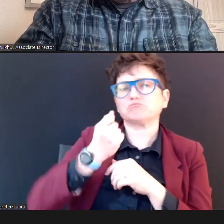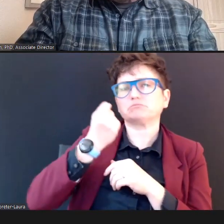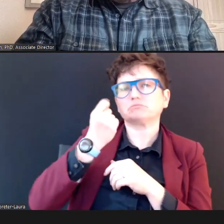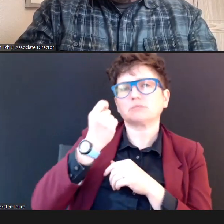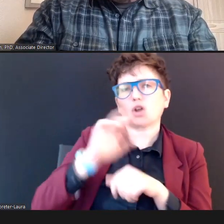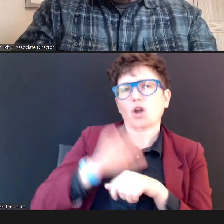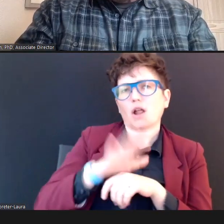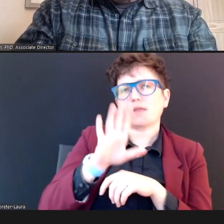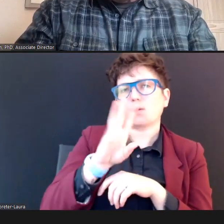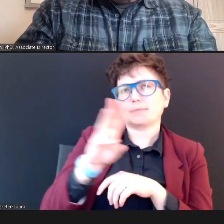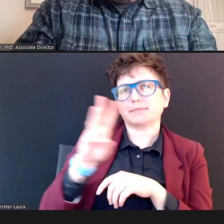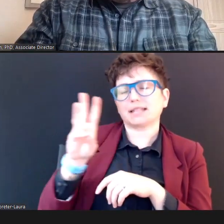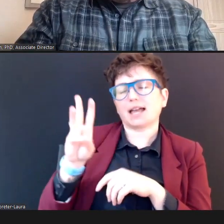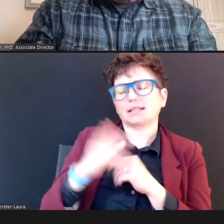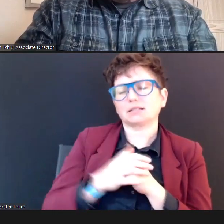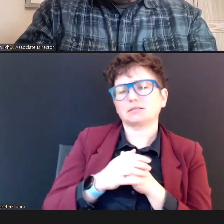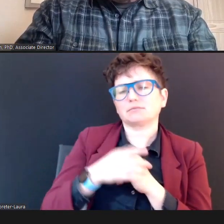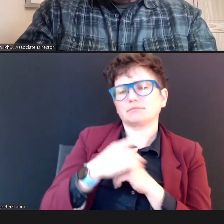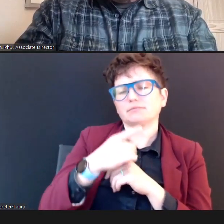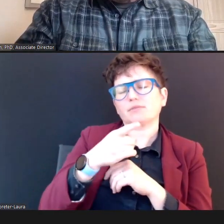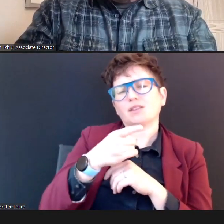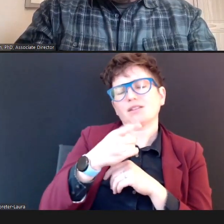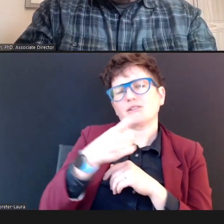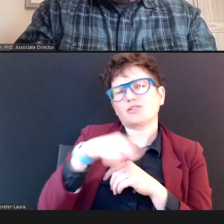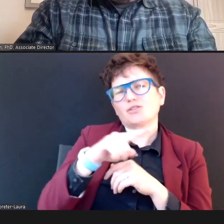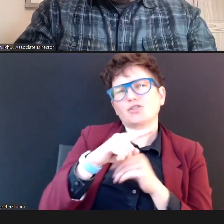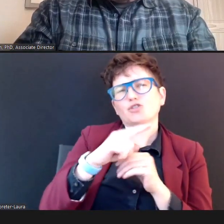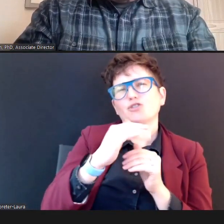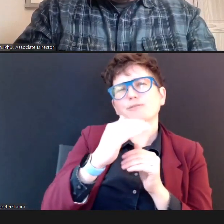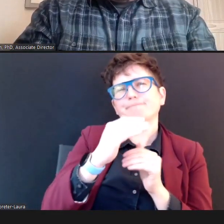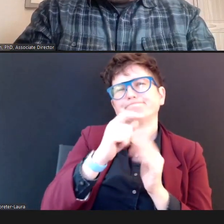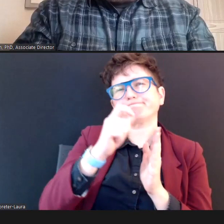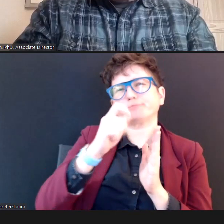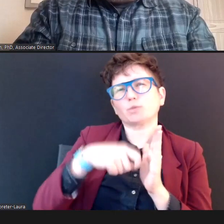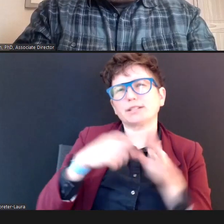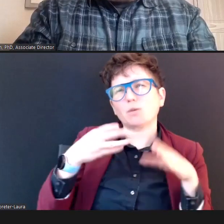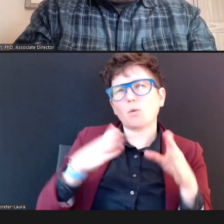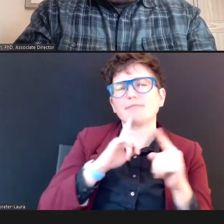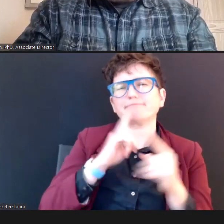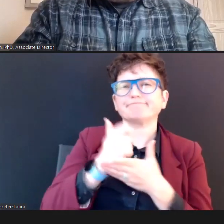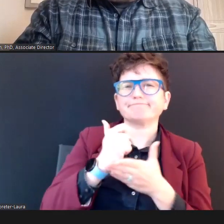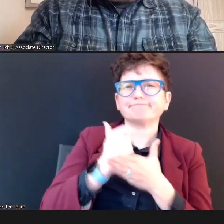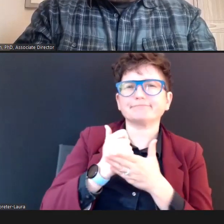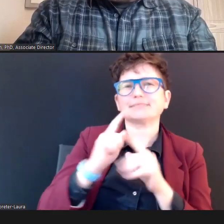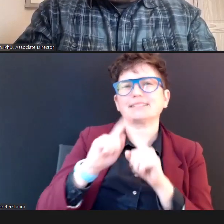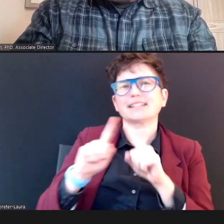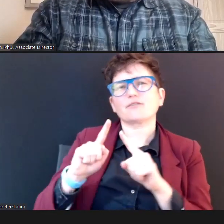website they're written in a way that